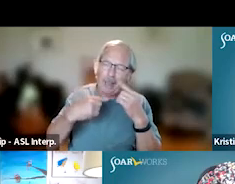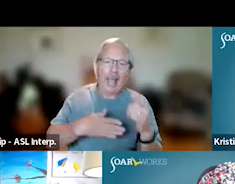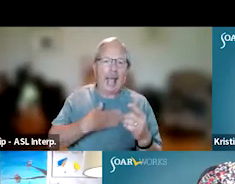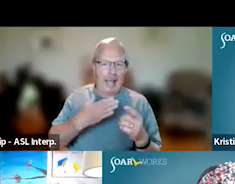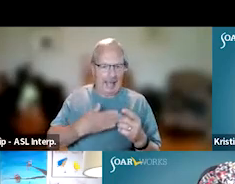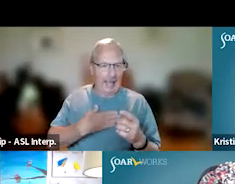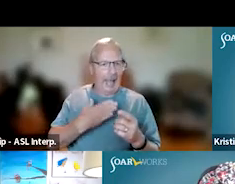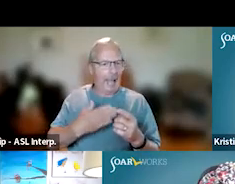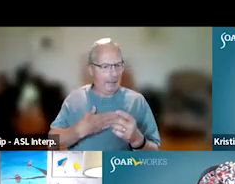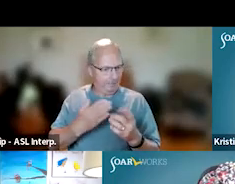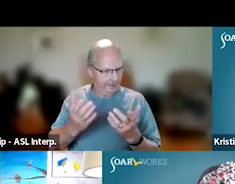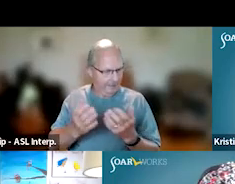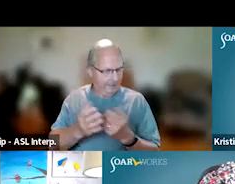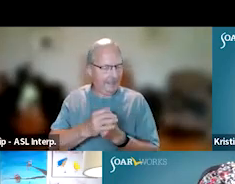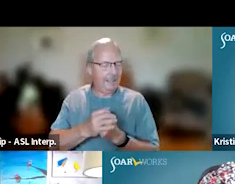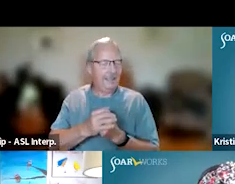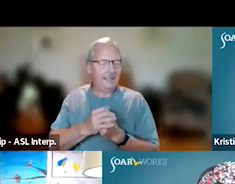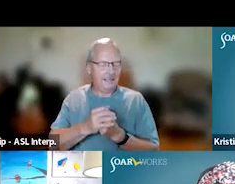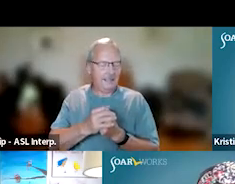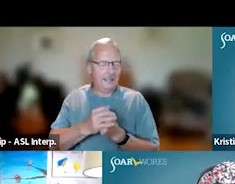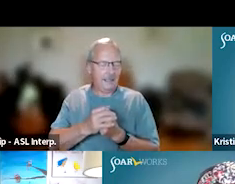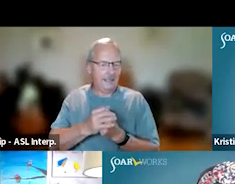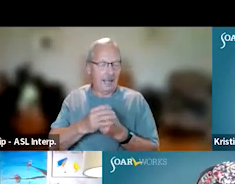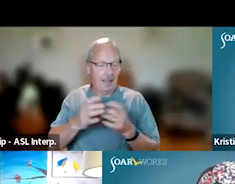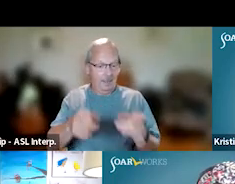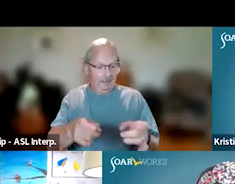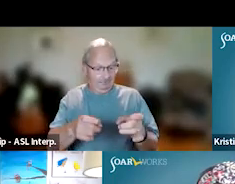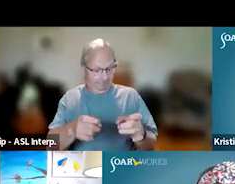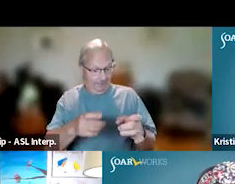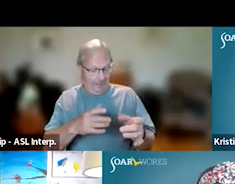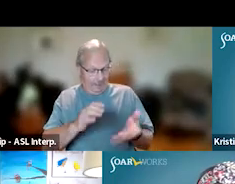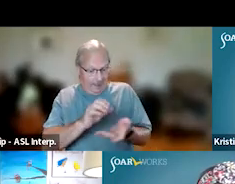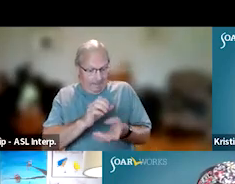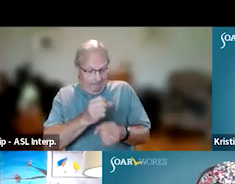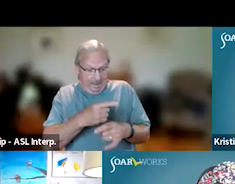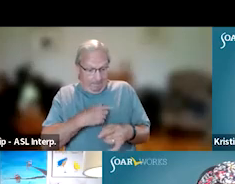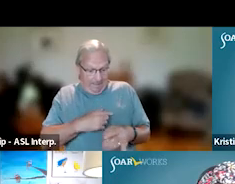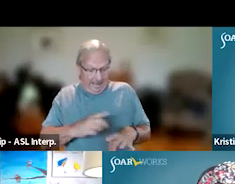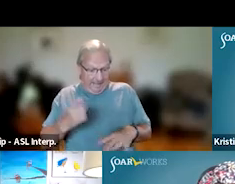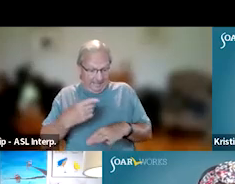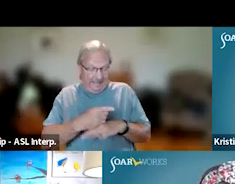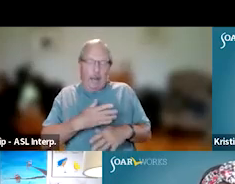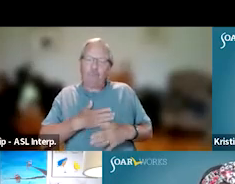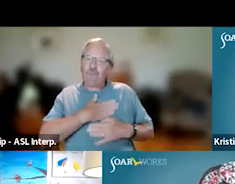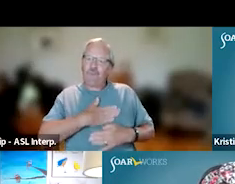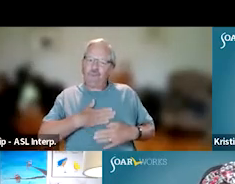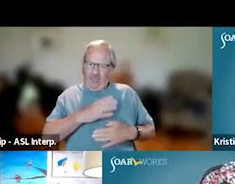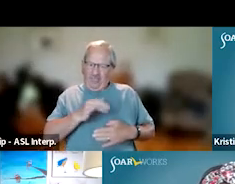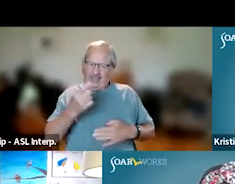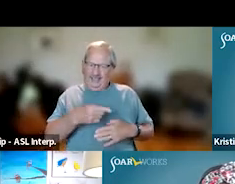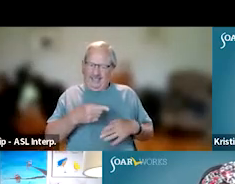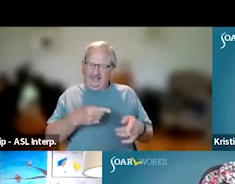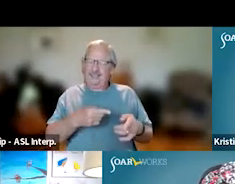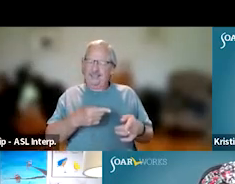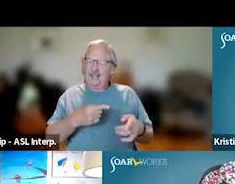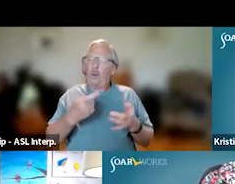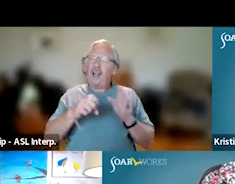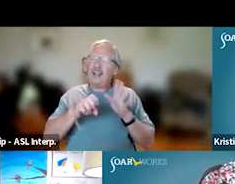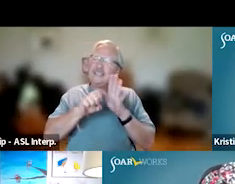And in turn made my whole day. And I think really is just one example of the thousands